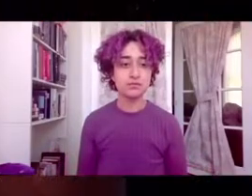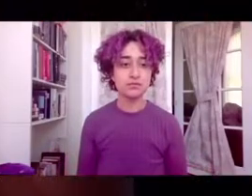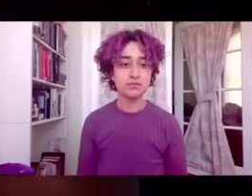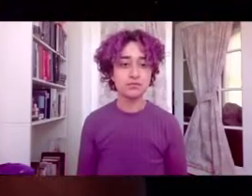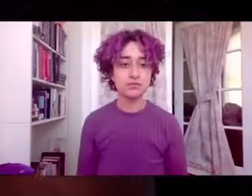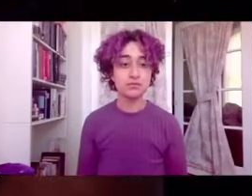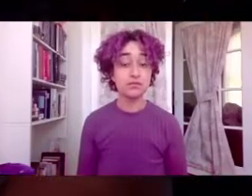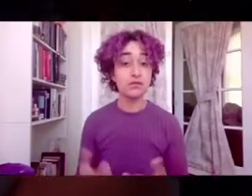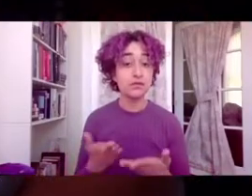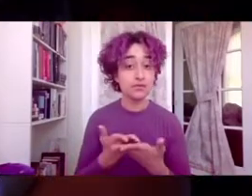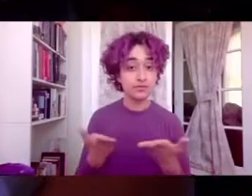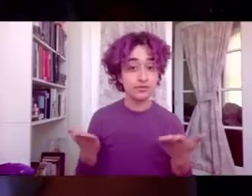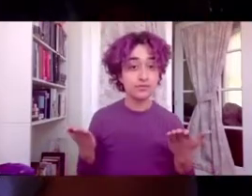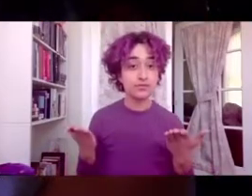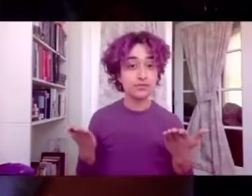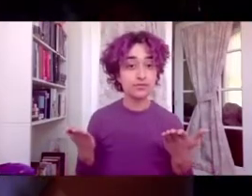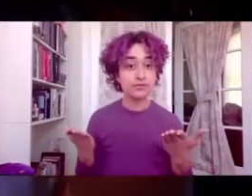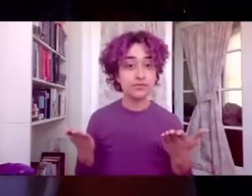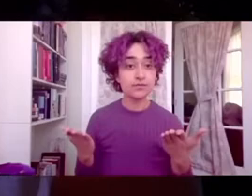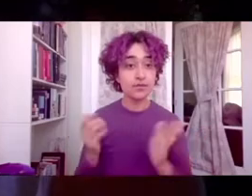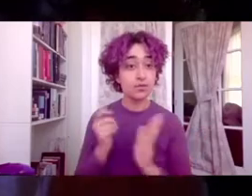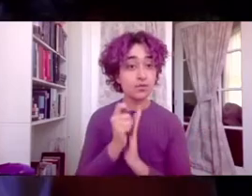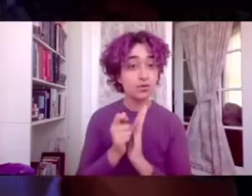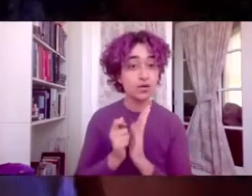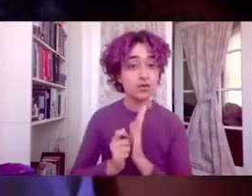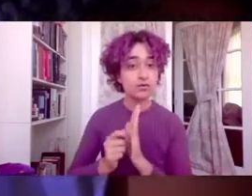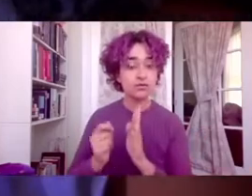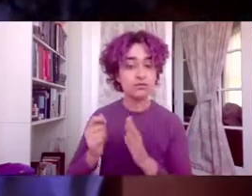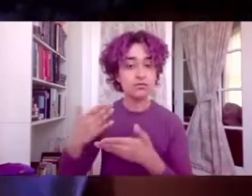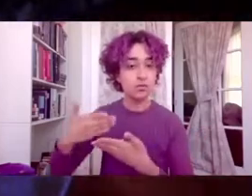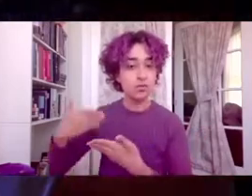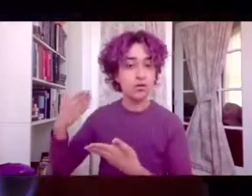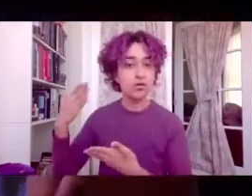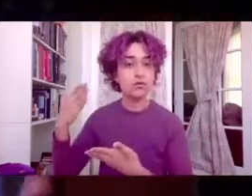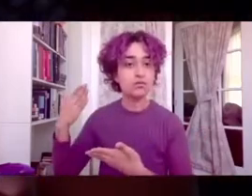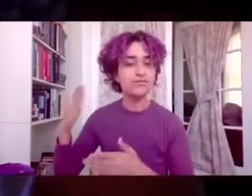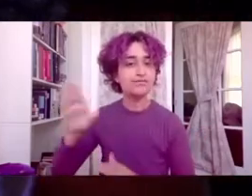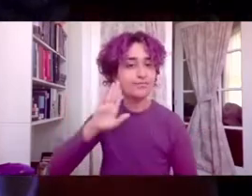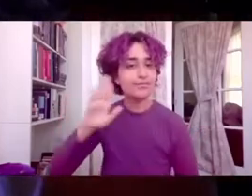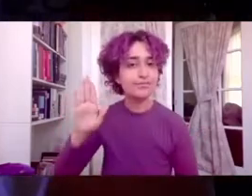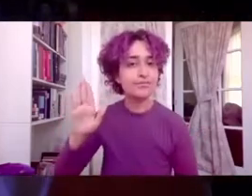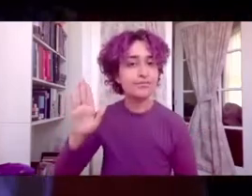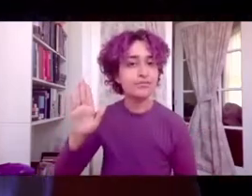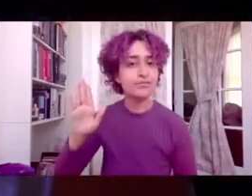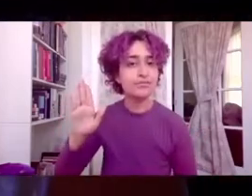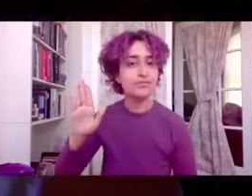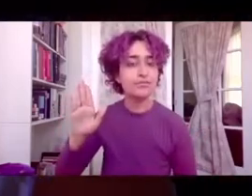These are your writings on the wall. Come on, let's go on a little journey together.